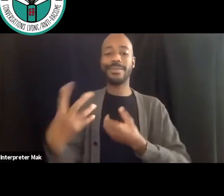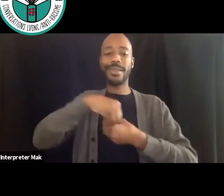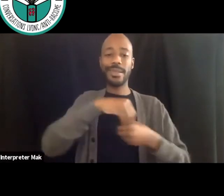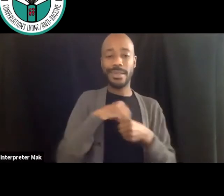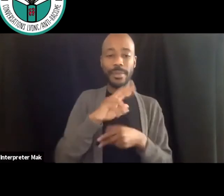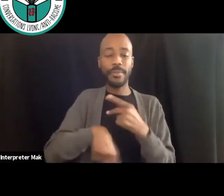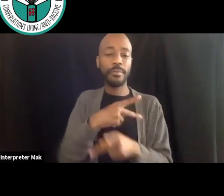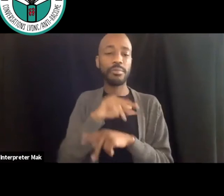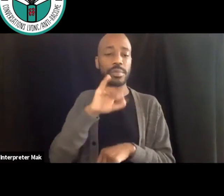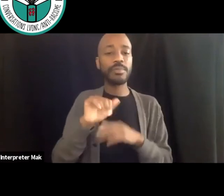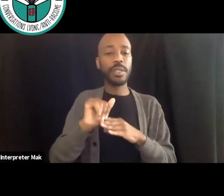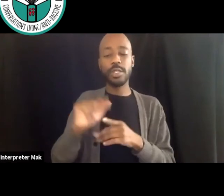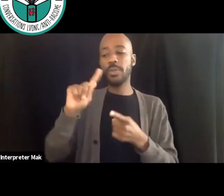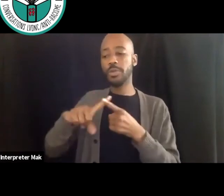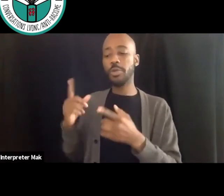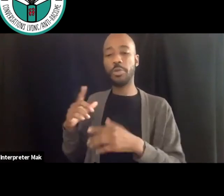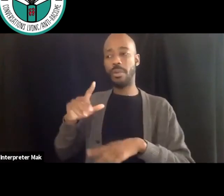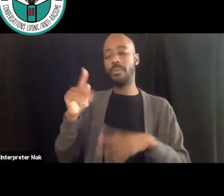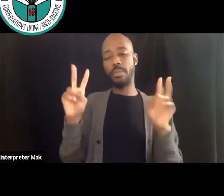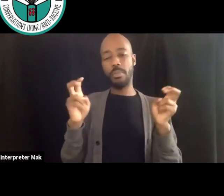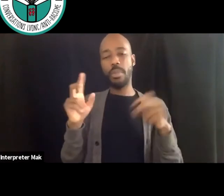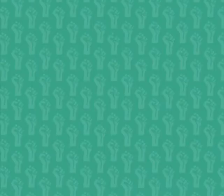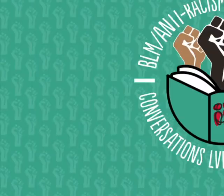and really talked about the needs of our communities.